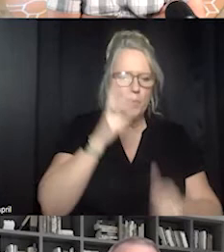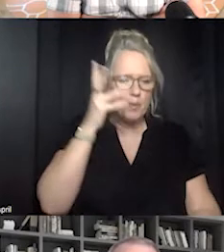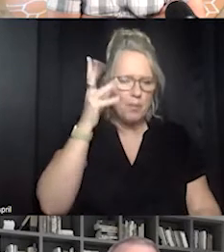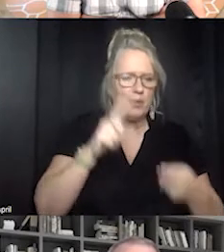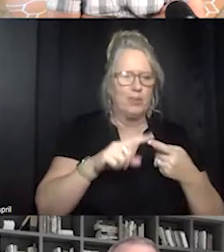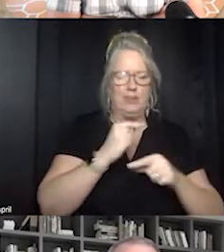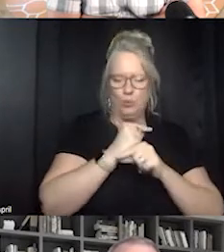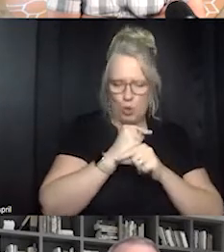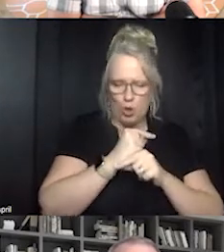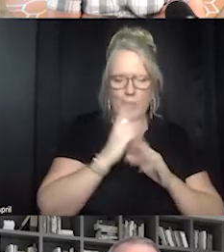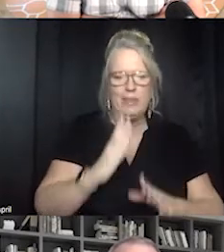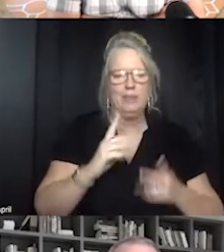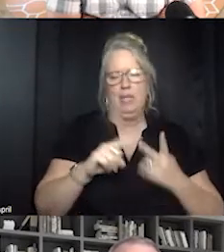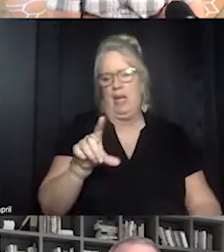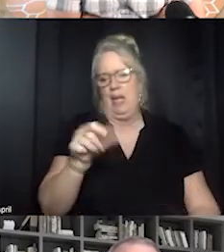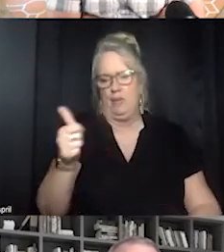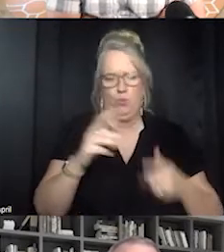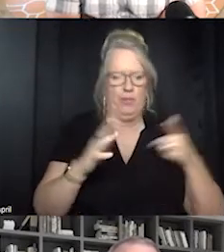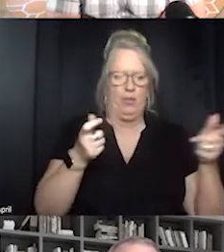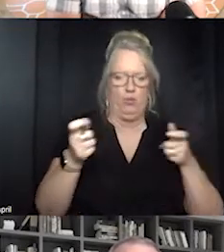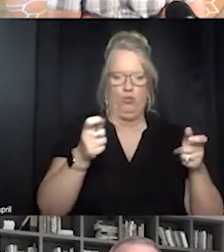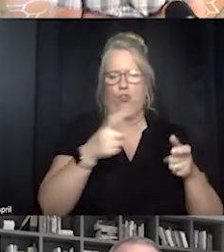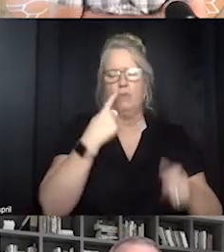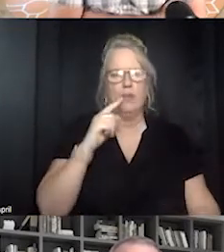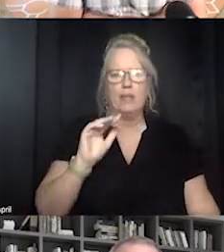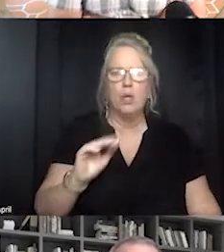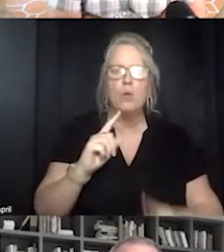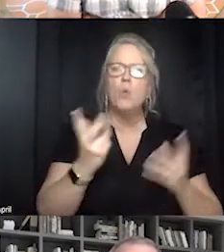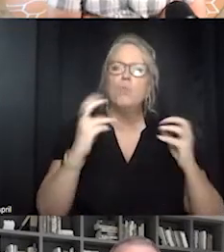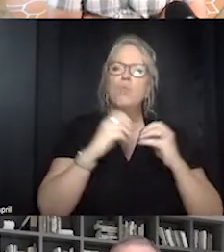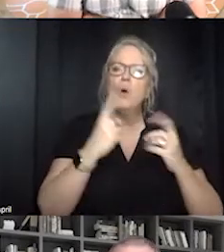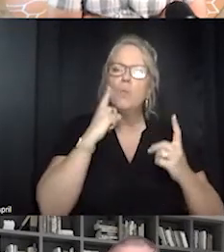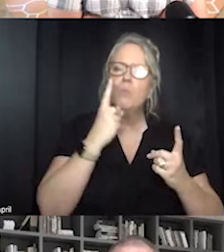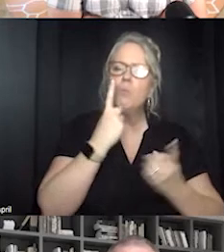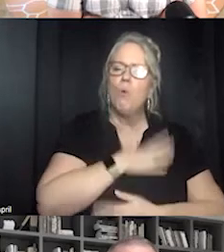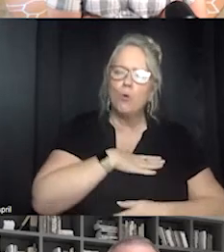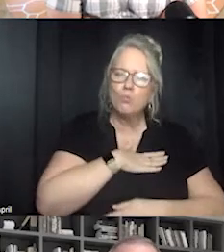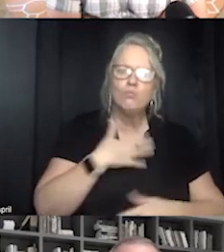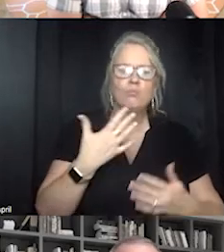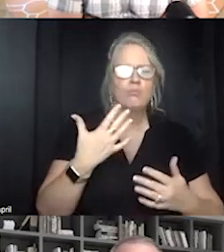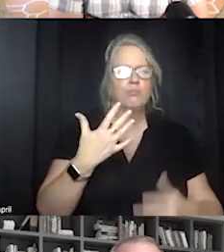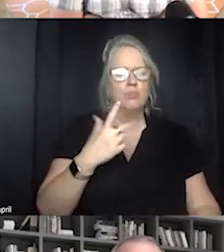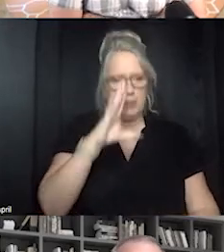OTHERS IN CHARGE OF THE CHILD. THEY'RE MORE REWARDING. YOU KNOW YOU CHANGING THE TRAJECTORY.